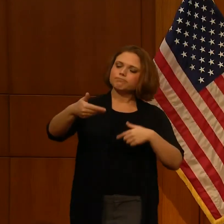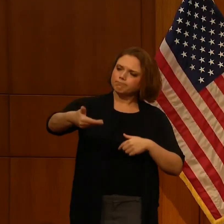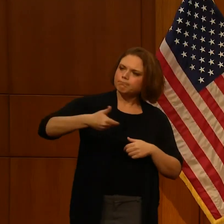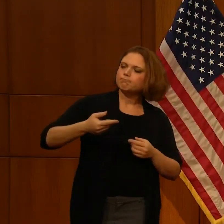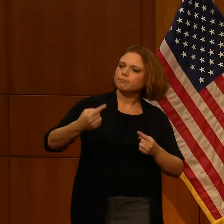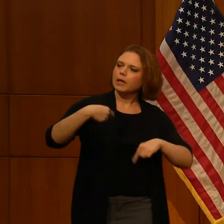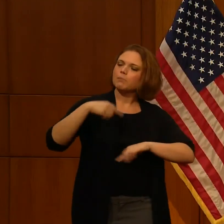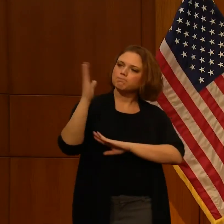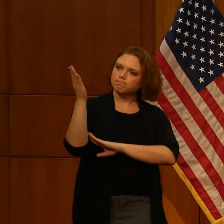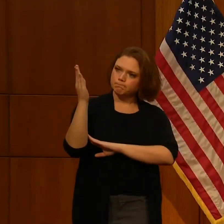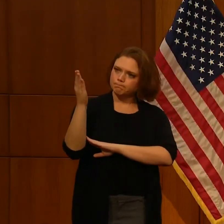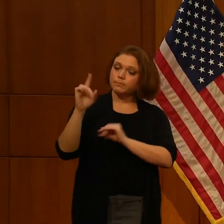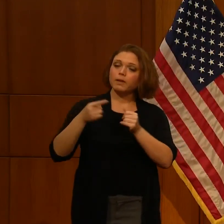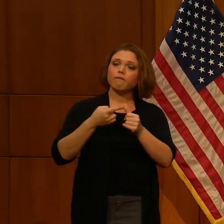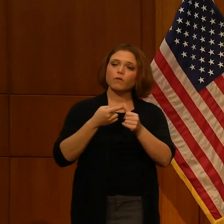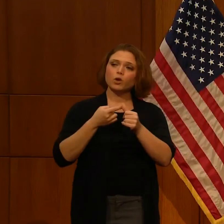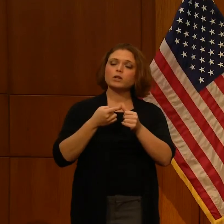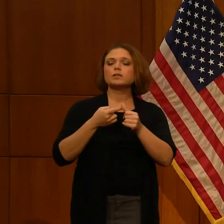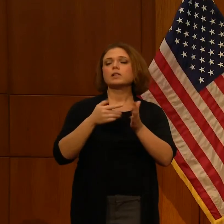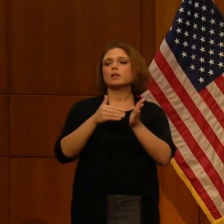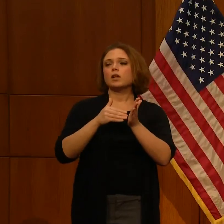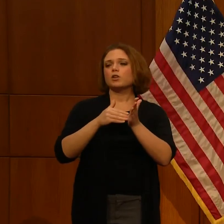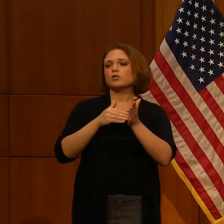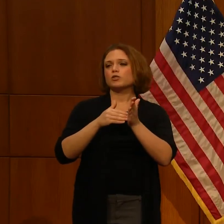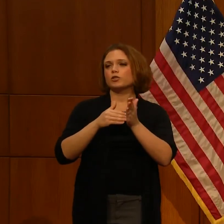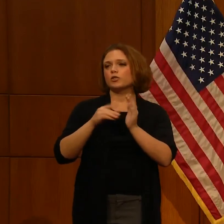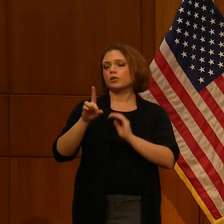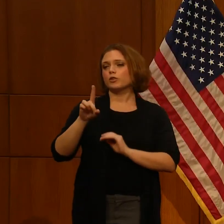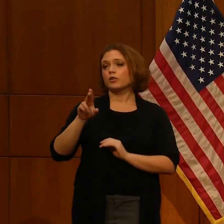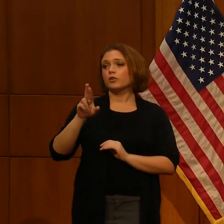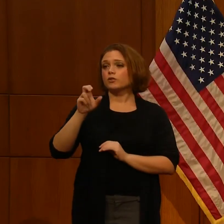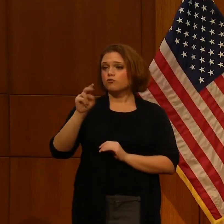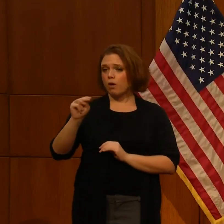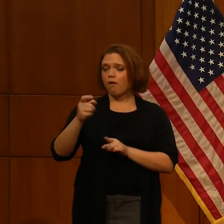THREE OF OUR SCHOOL SUPERINTENDENTS TO SPEAK. WE'LL